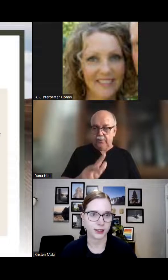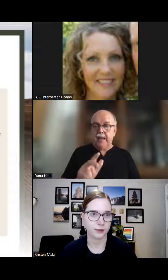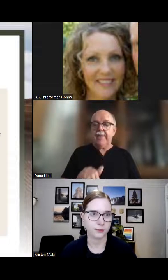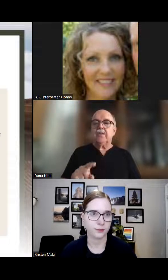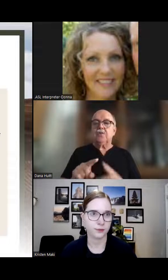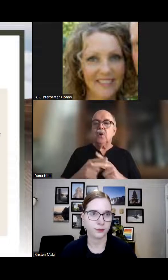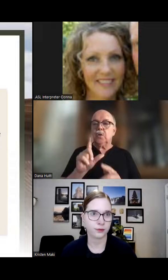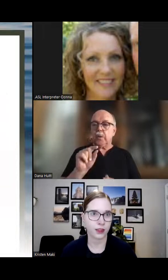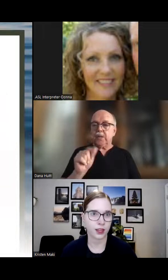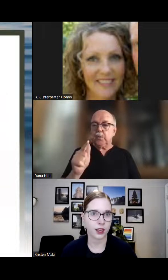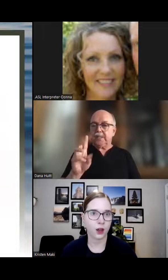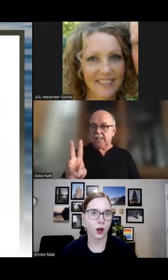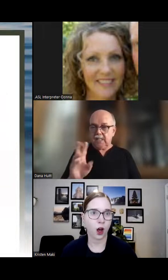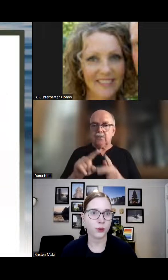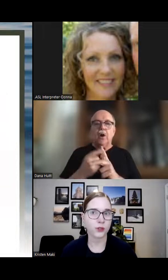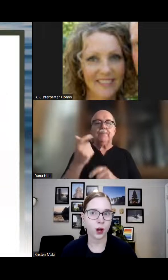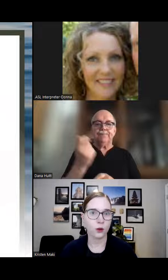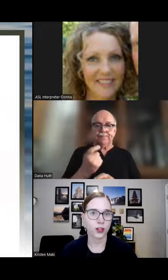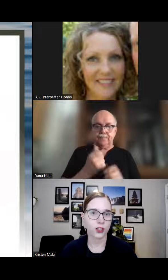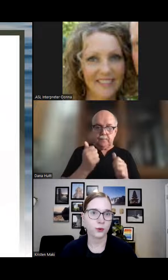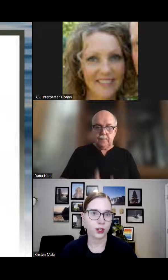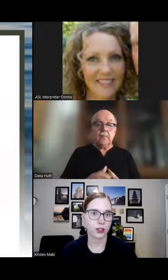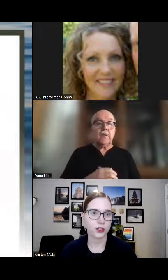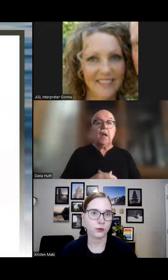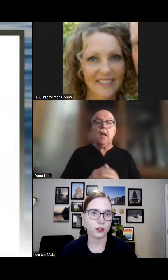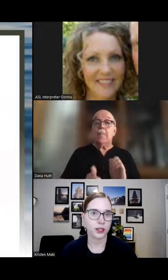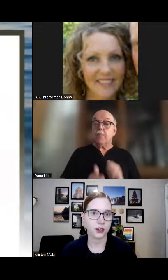We'll have more information as it gets closer to benefits being abouting available